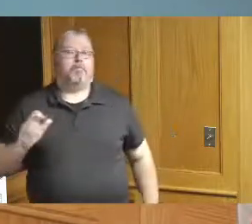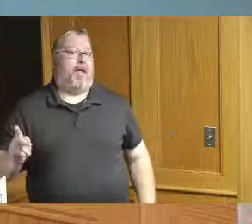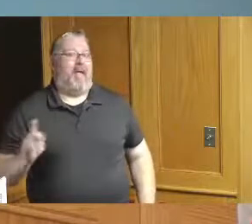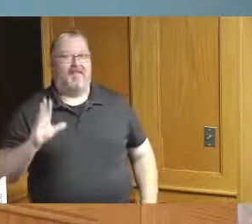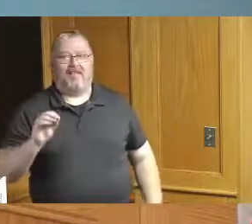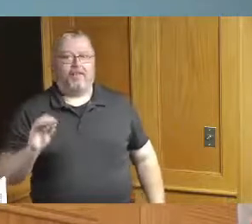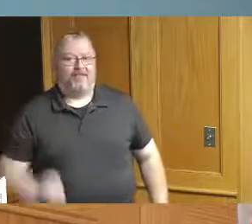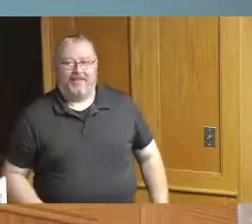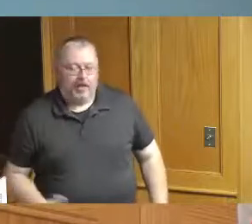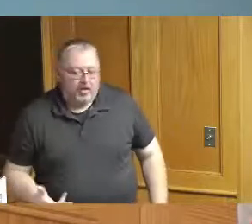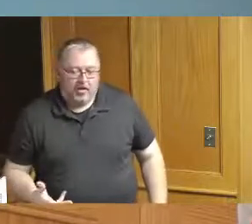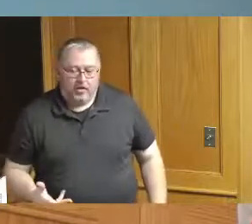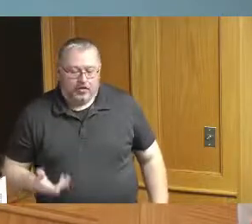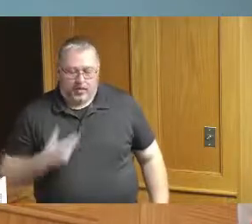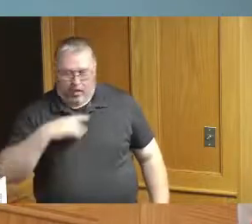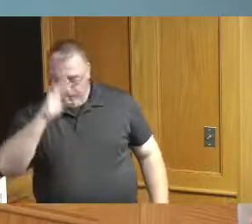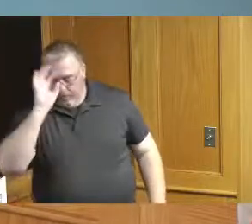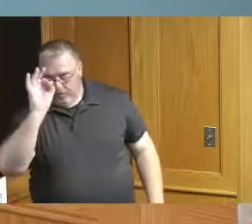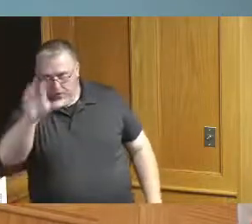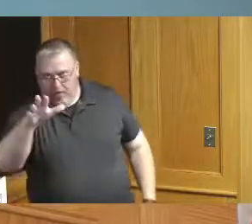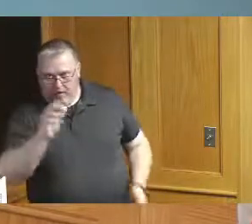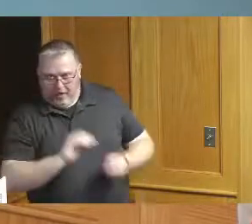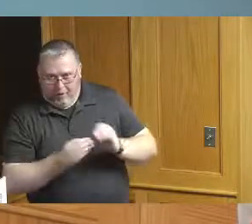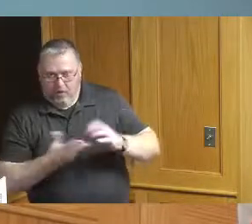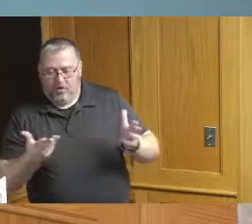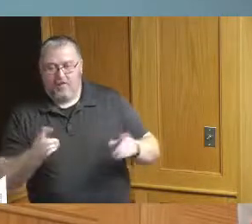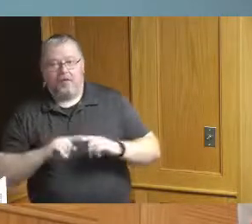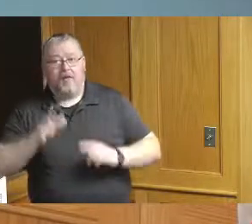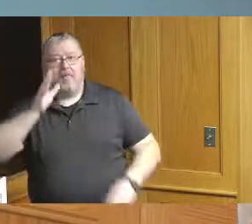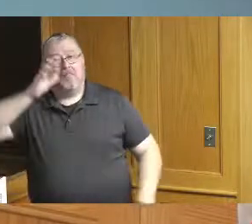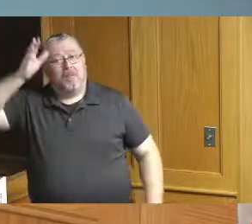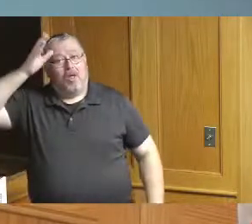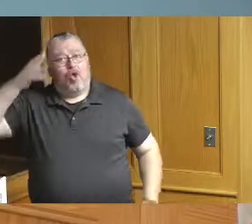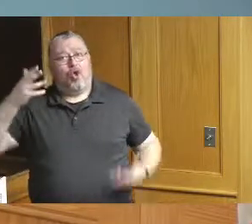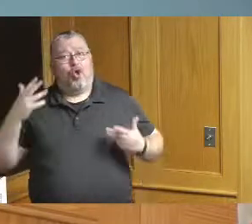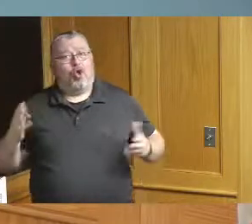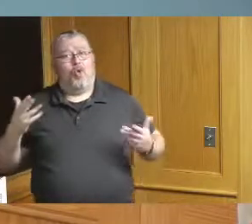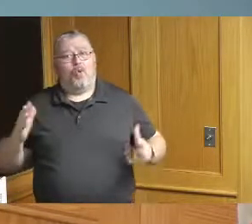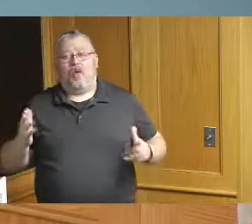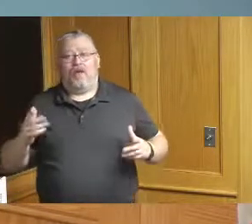or whatever just throwing that out there and parents are already just so nervous and when